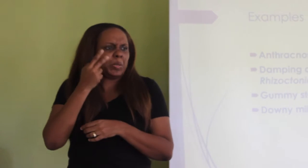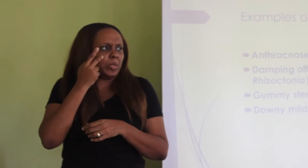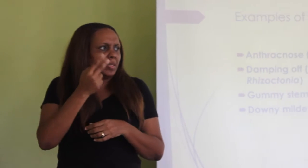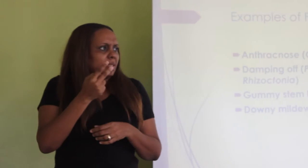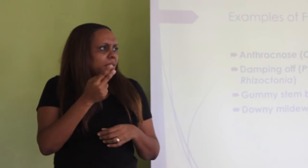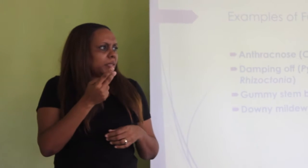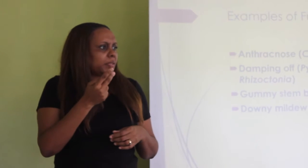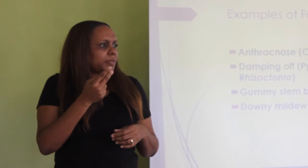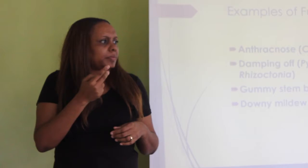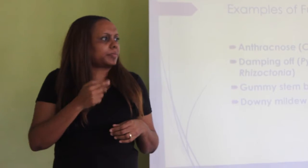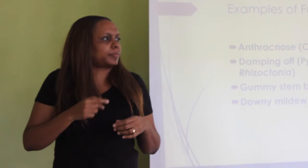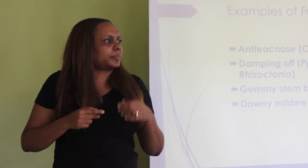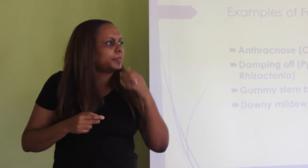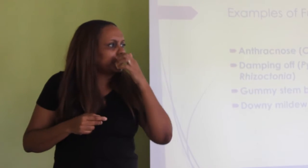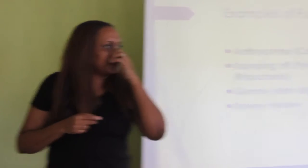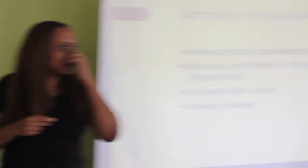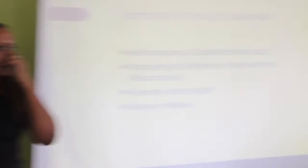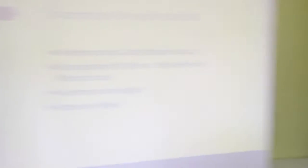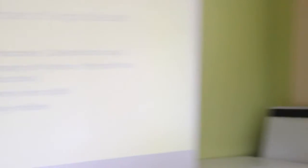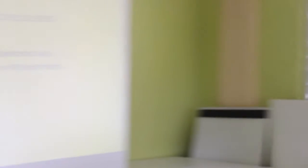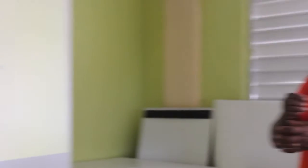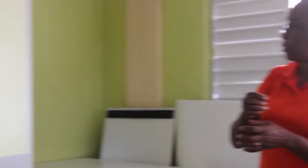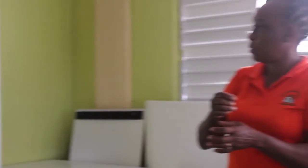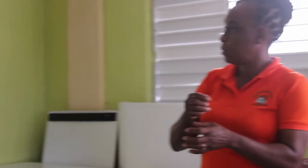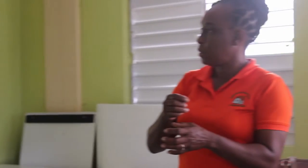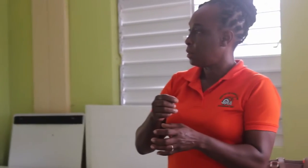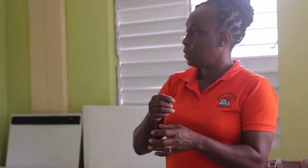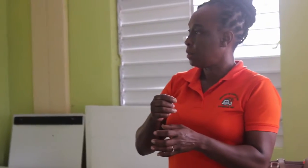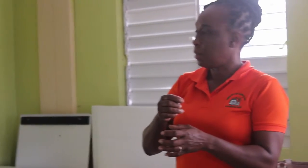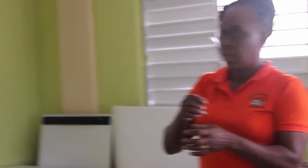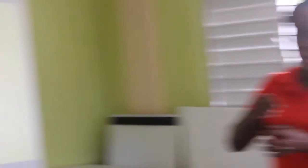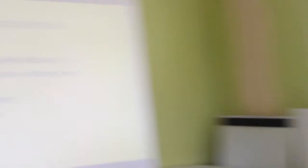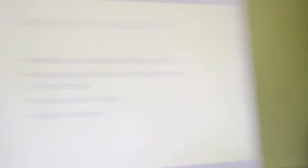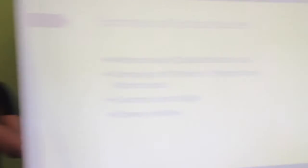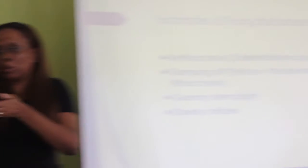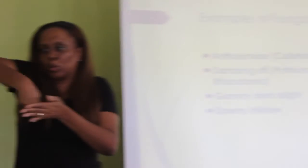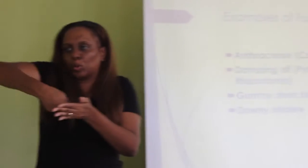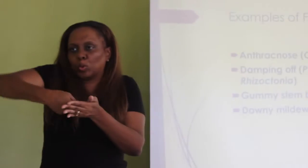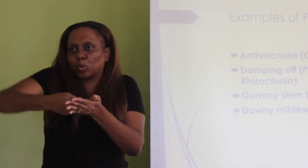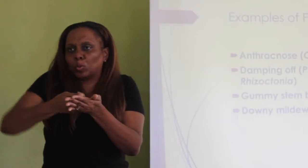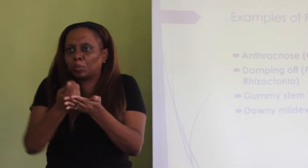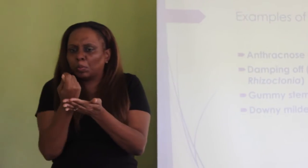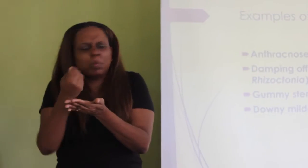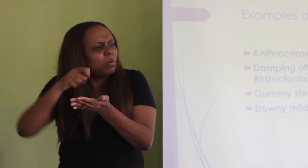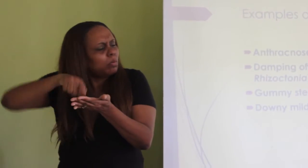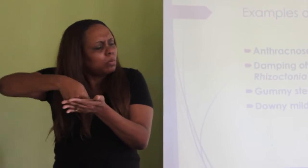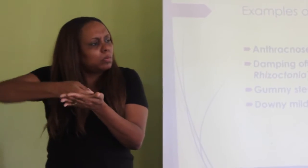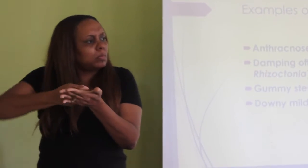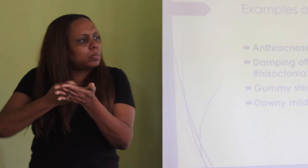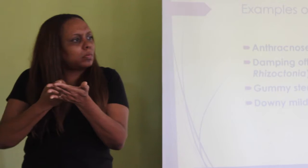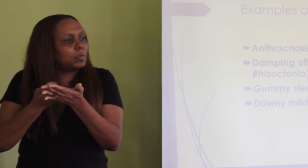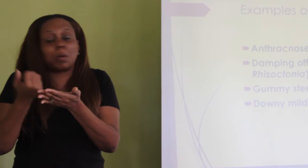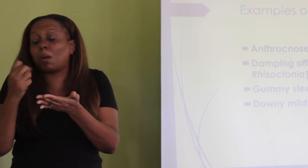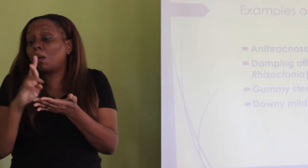and you i i scoop it up and you and you and you take your finger and you